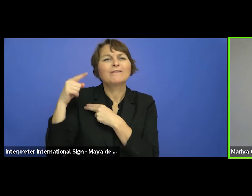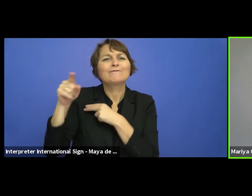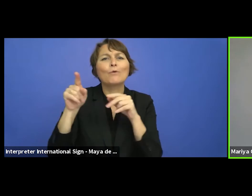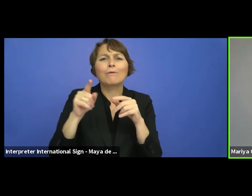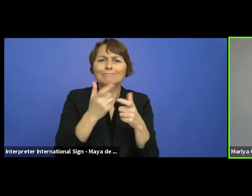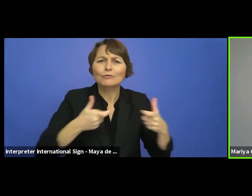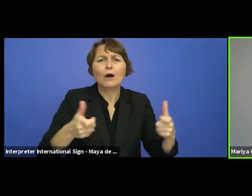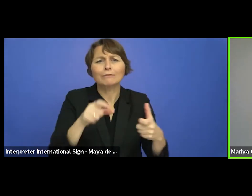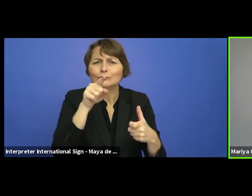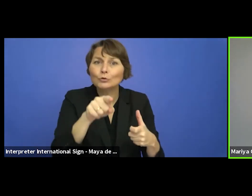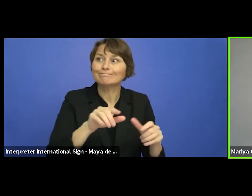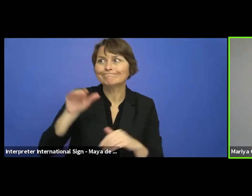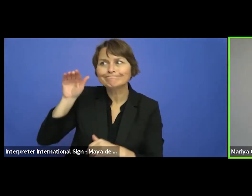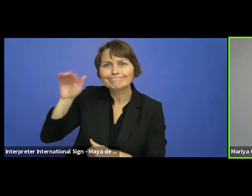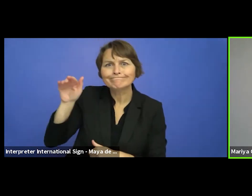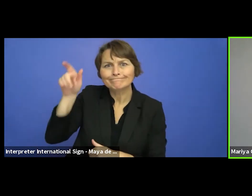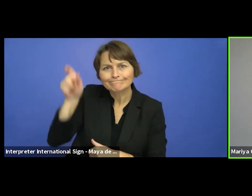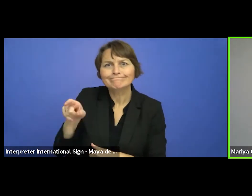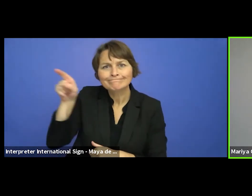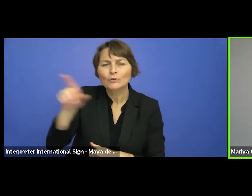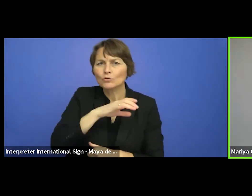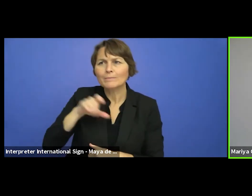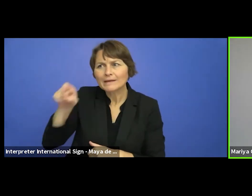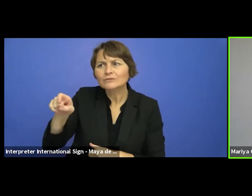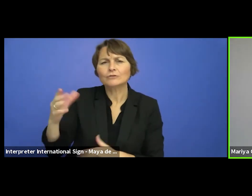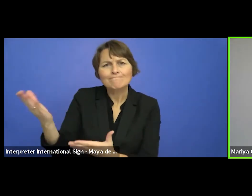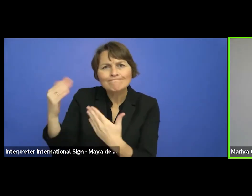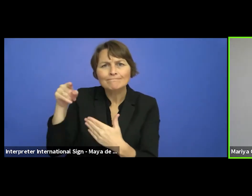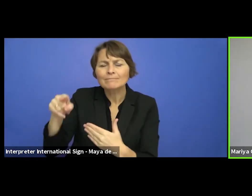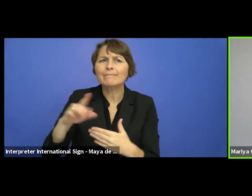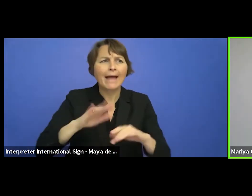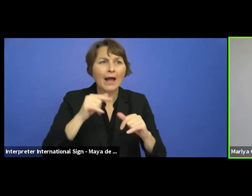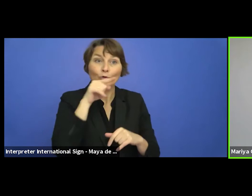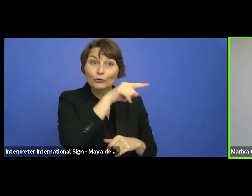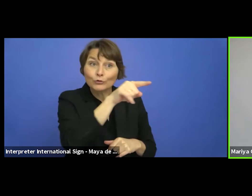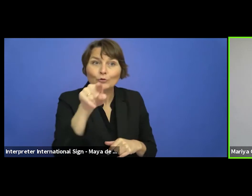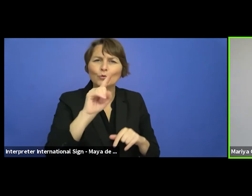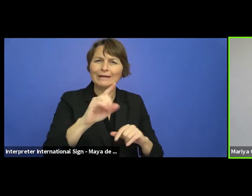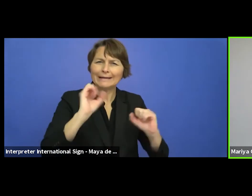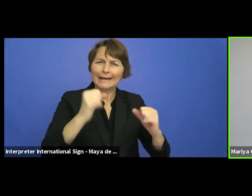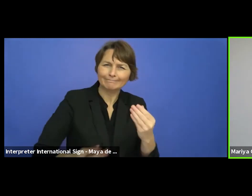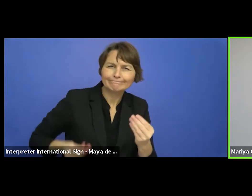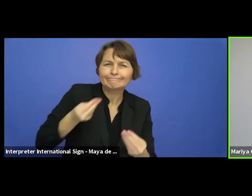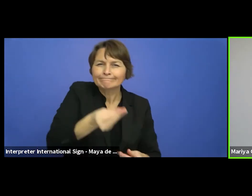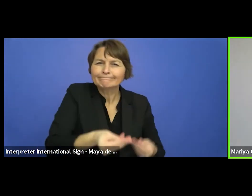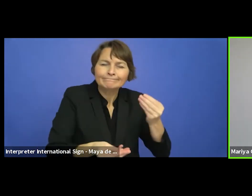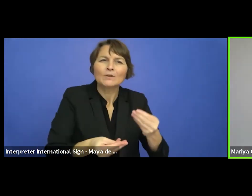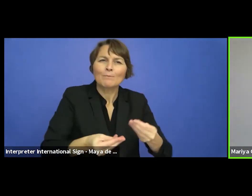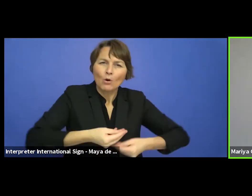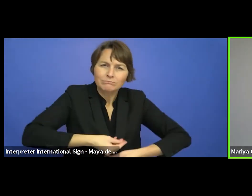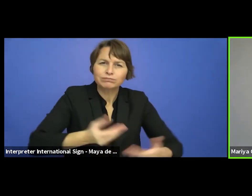and to see how we can just make more visible your fundamental contribution. Second initiative. Let's